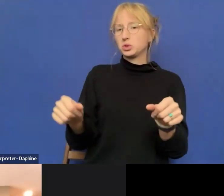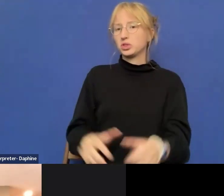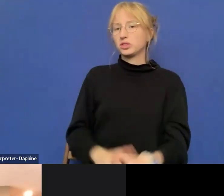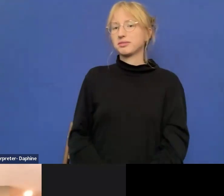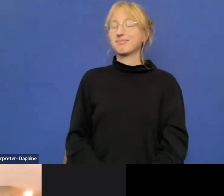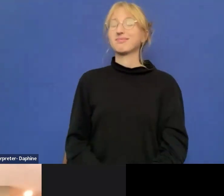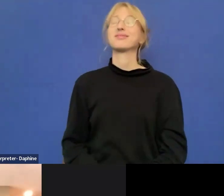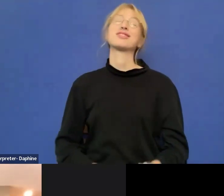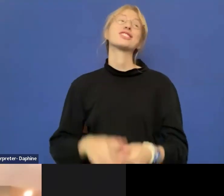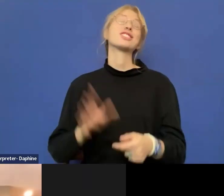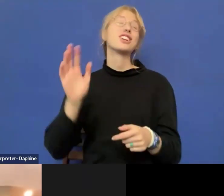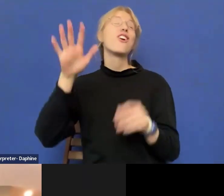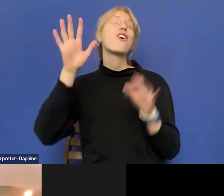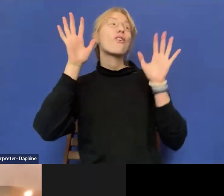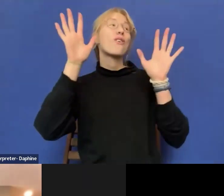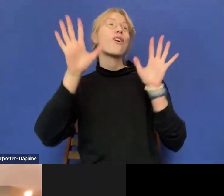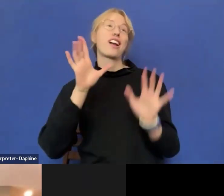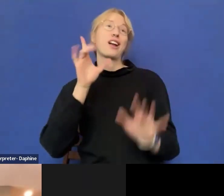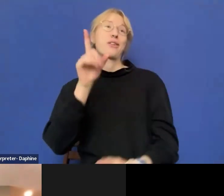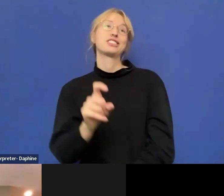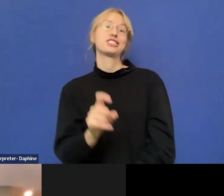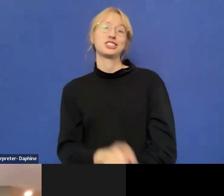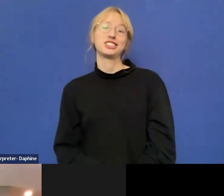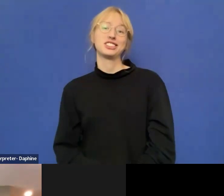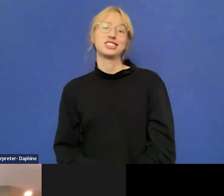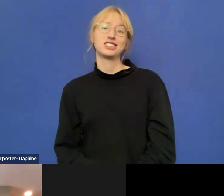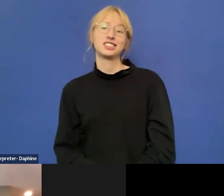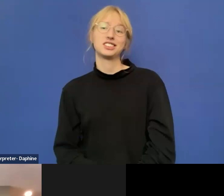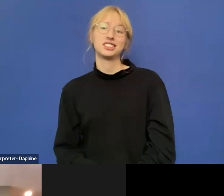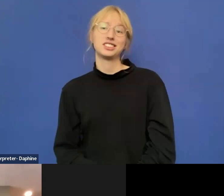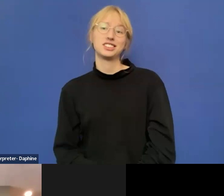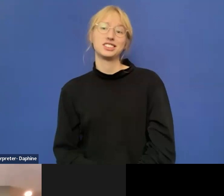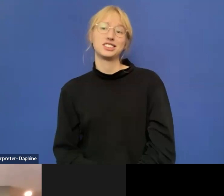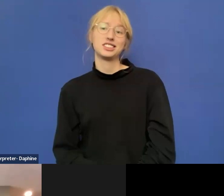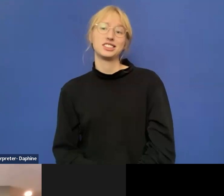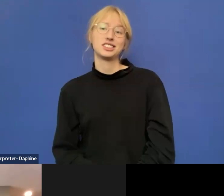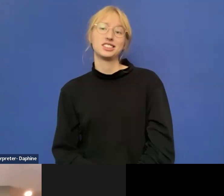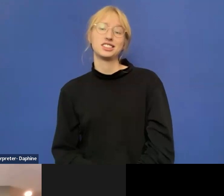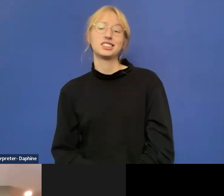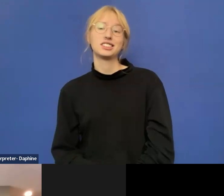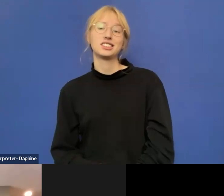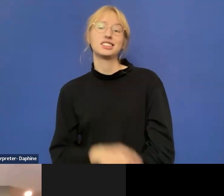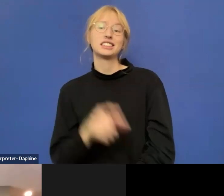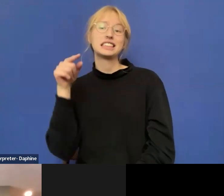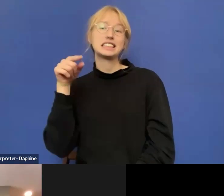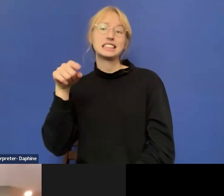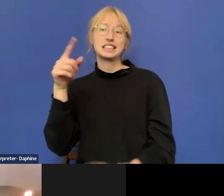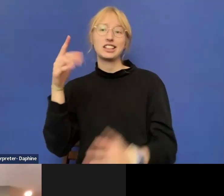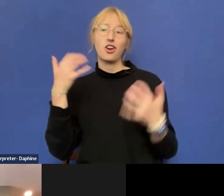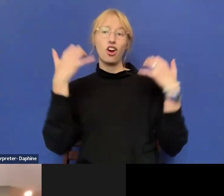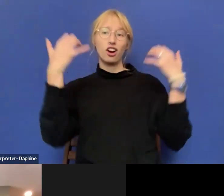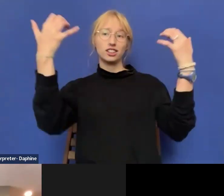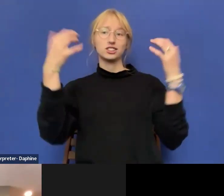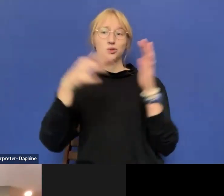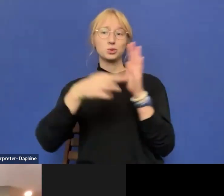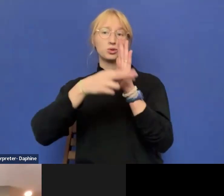great question. So as audience review by poster, and they don't